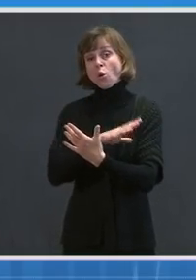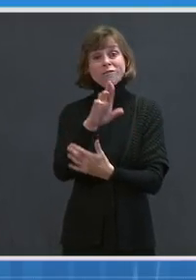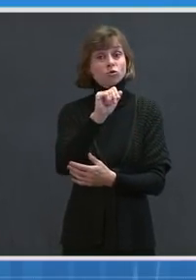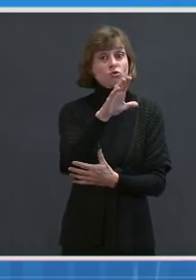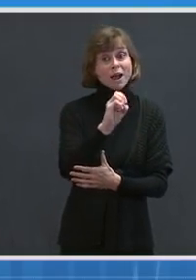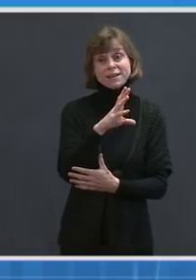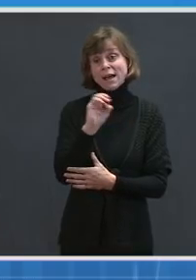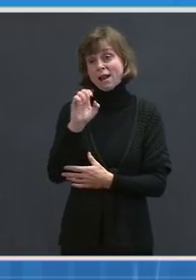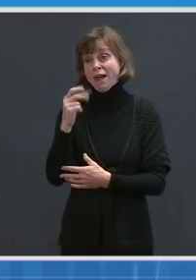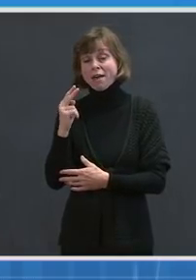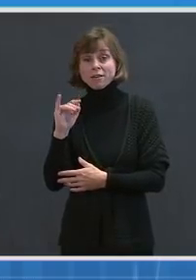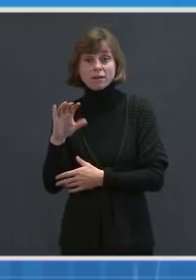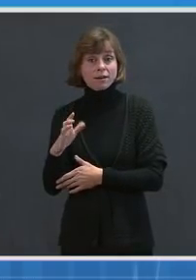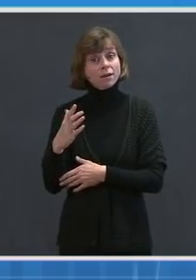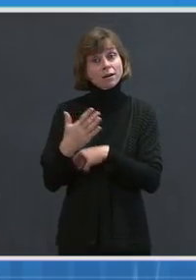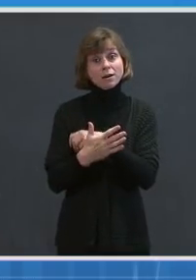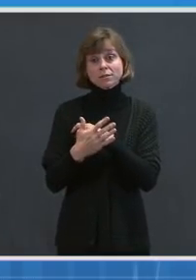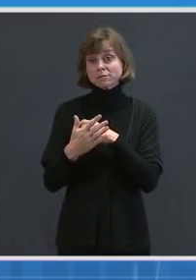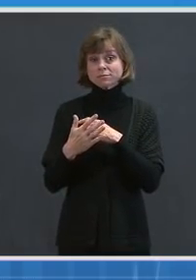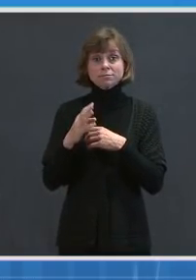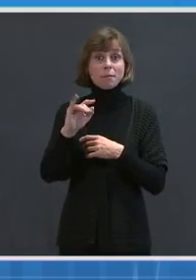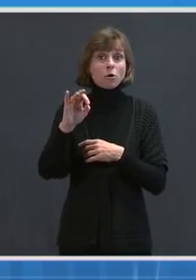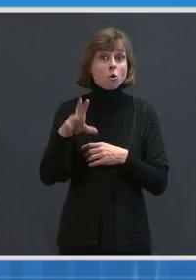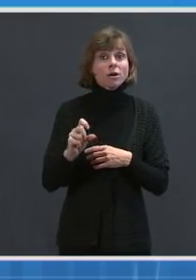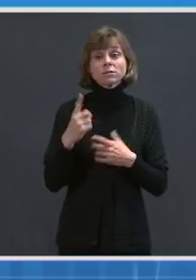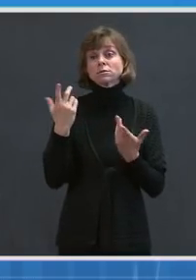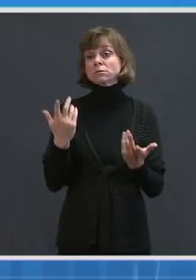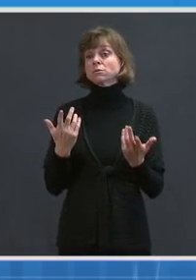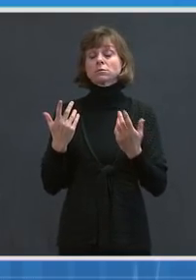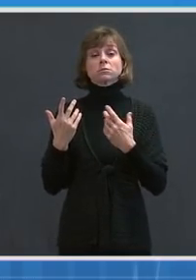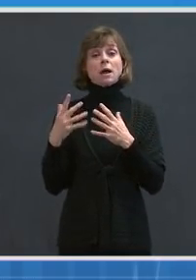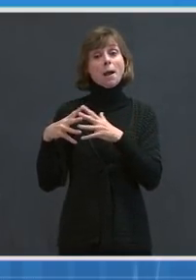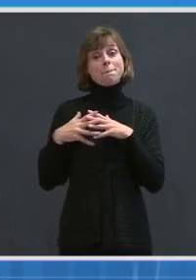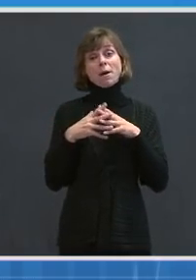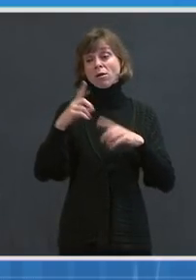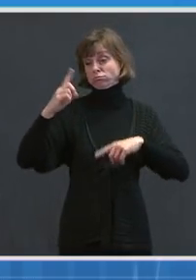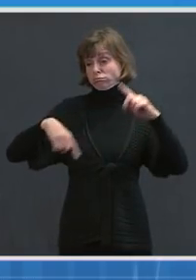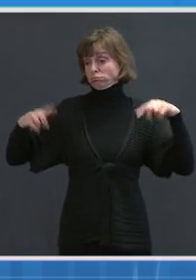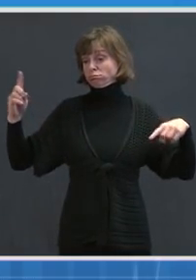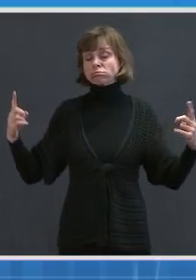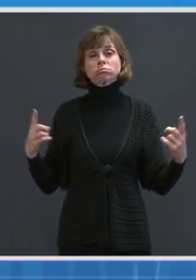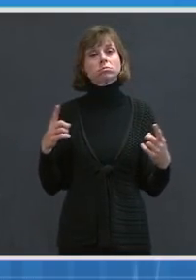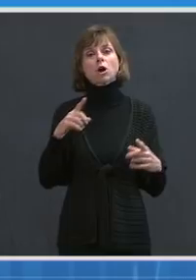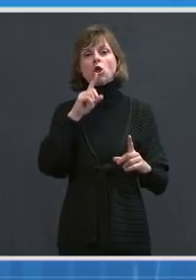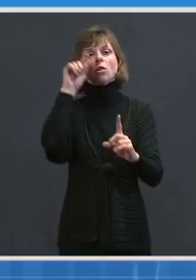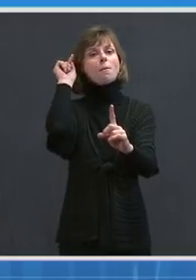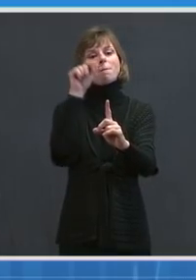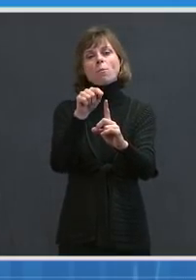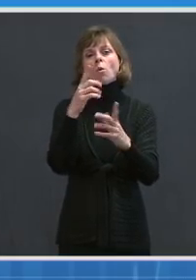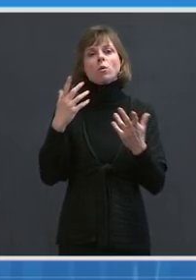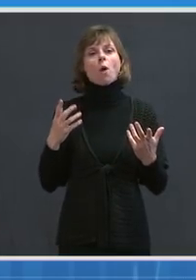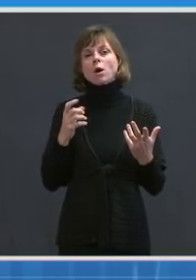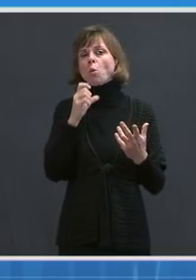to reach young Americans. All of those are important. Our whole perspective is: Leave nobody behind. And, in fact, I just -- the only thing